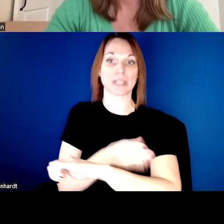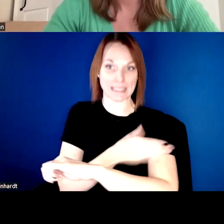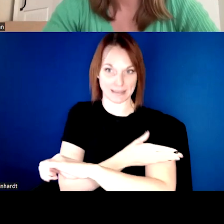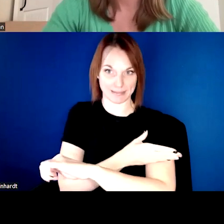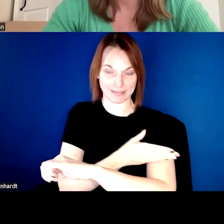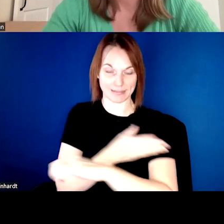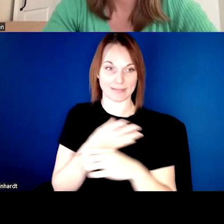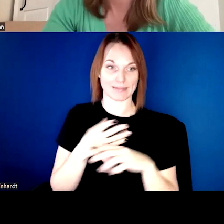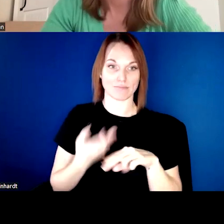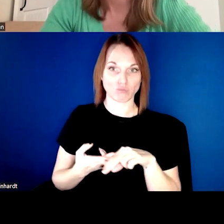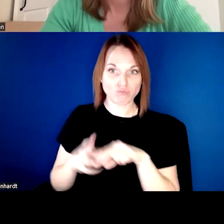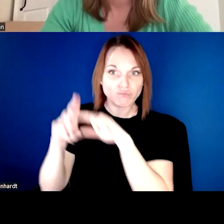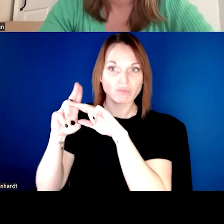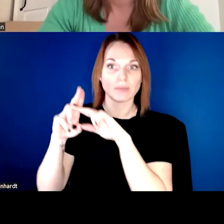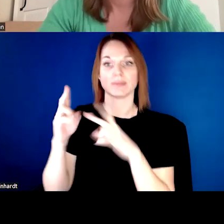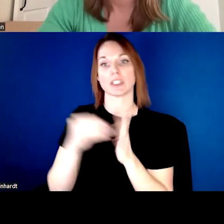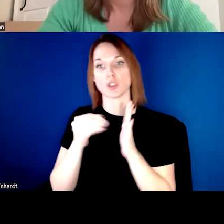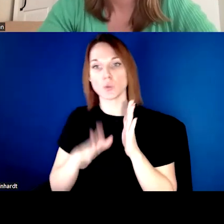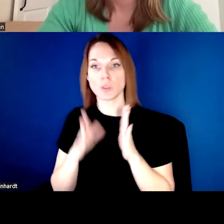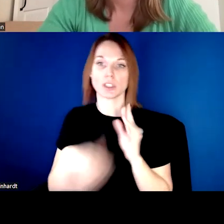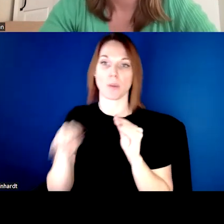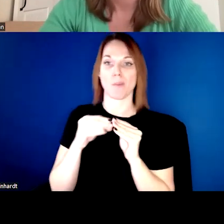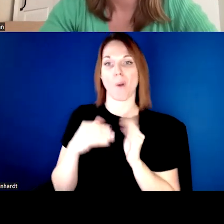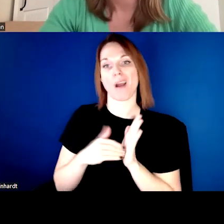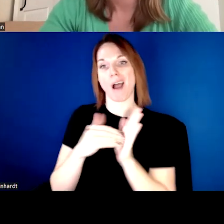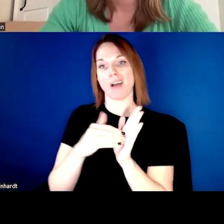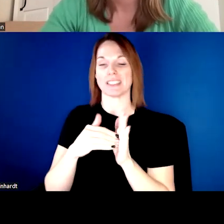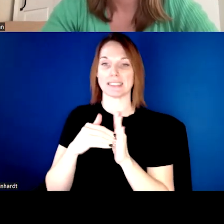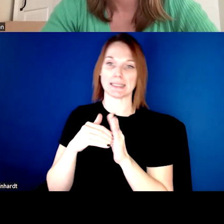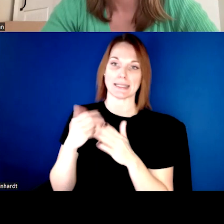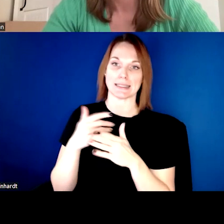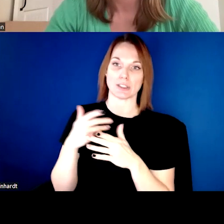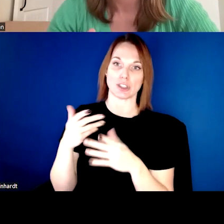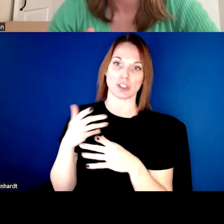to take out student loans that are federally subsidized. So they're taking out more of the